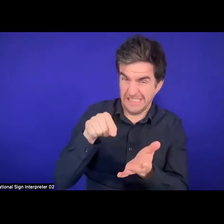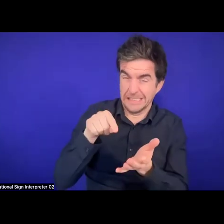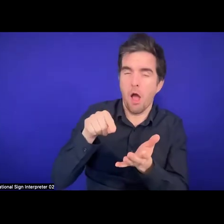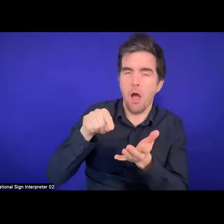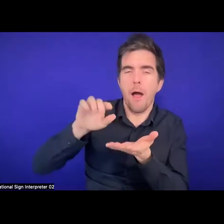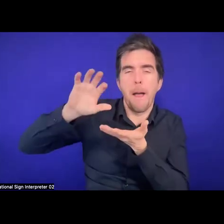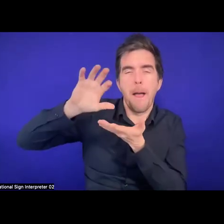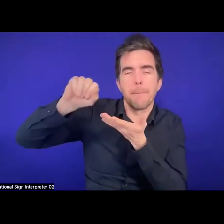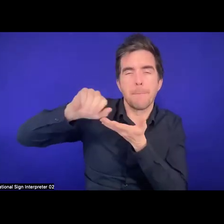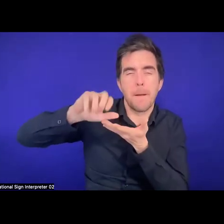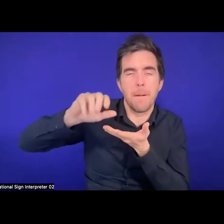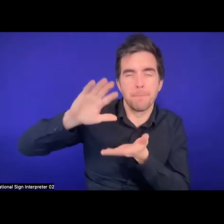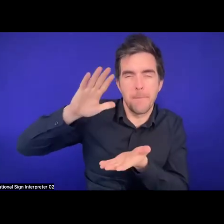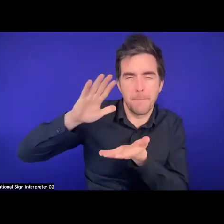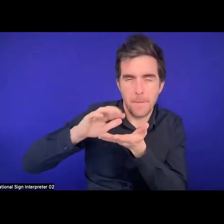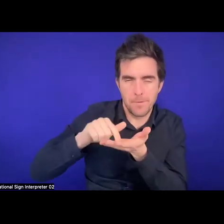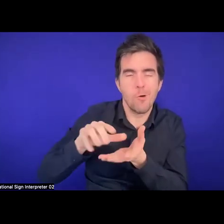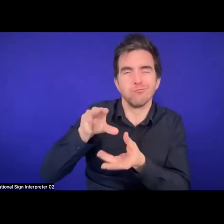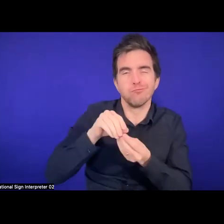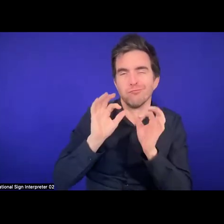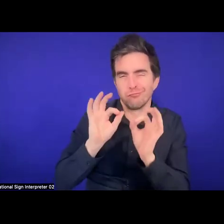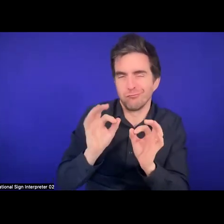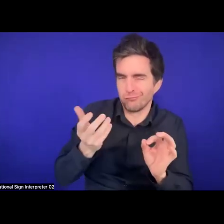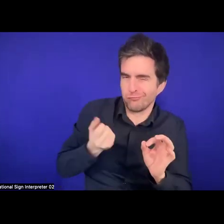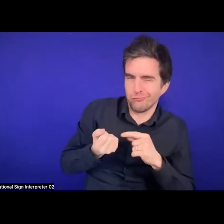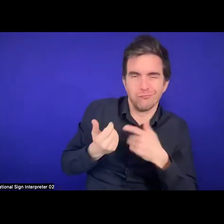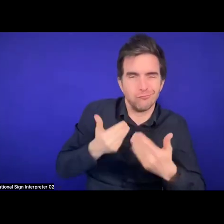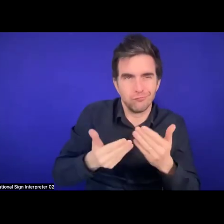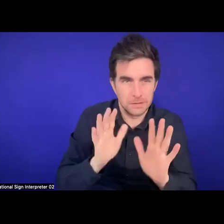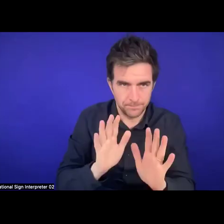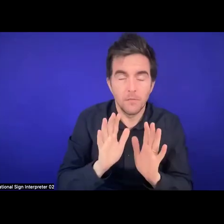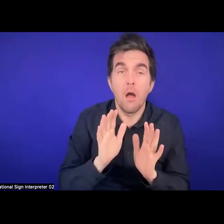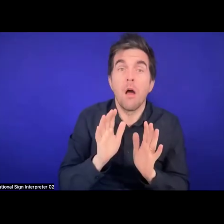financial contributions towards the research costs, including travel and training and